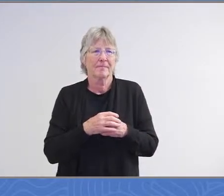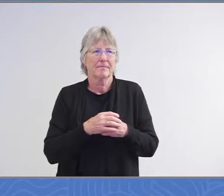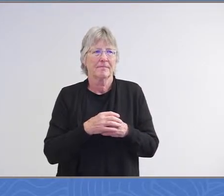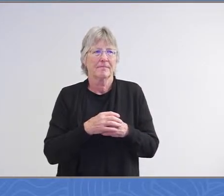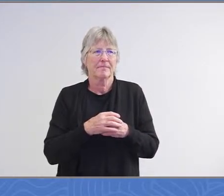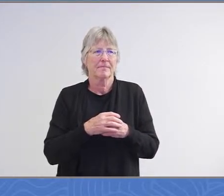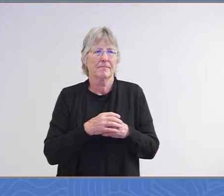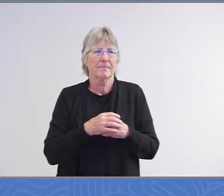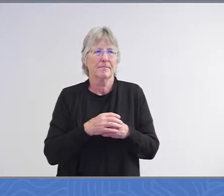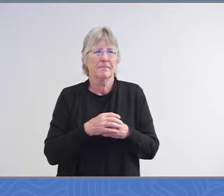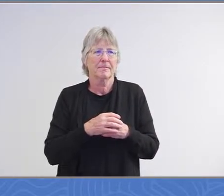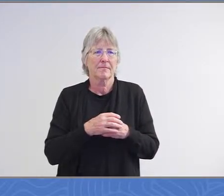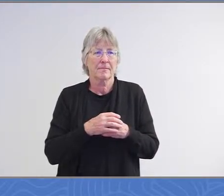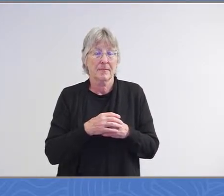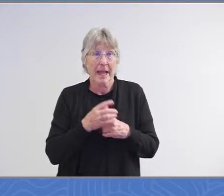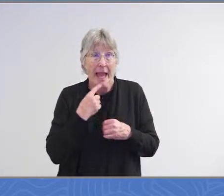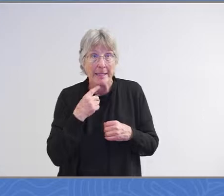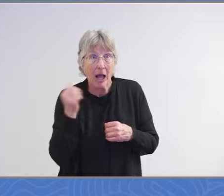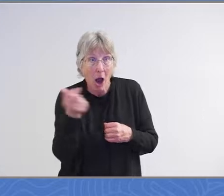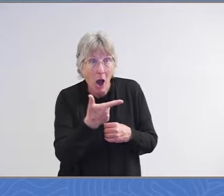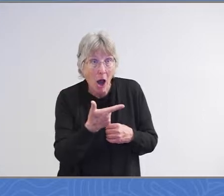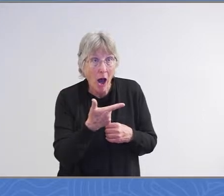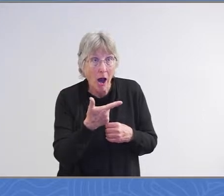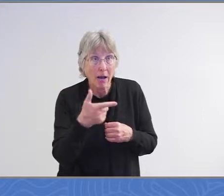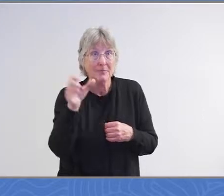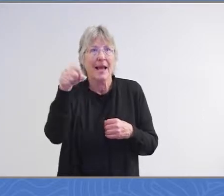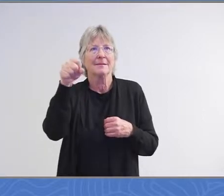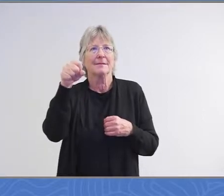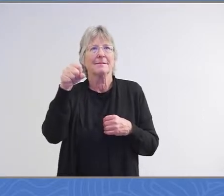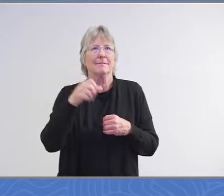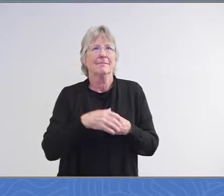Did I say all? Yes, I said, all.